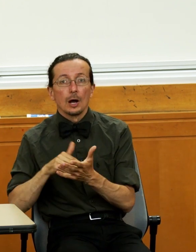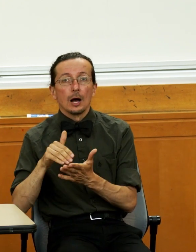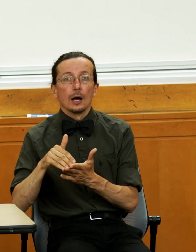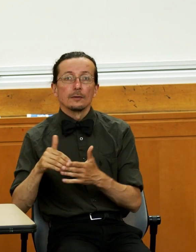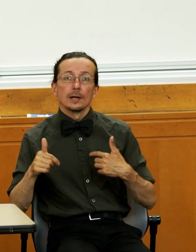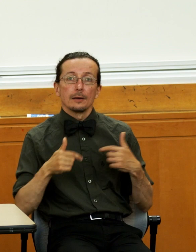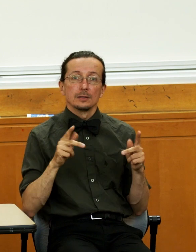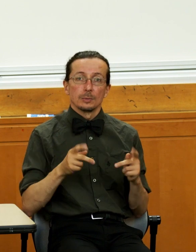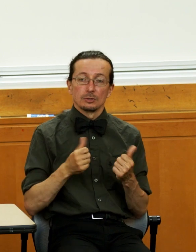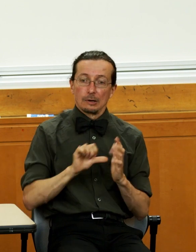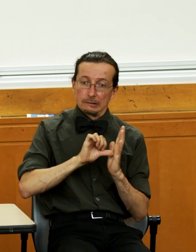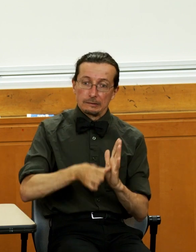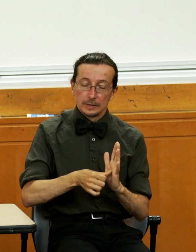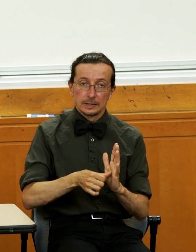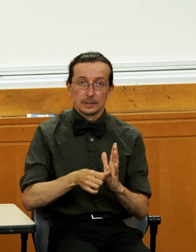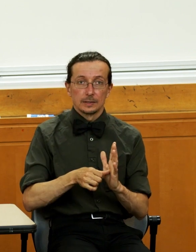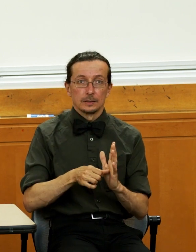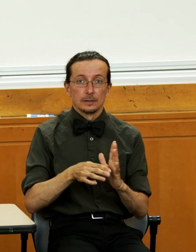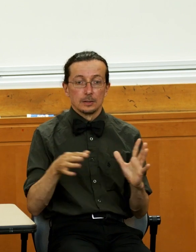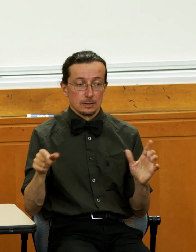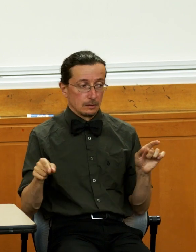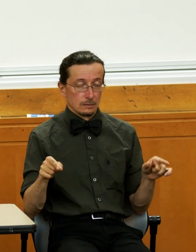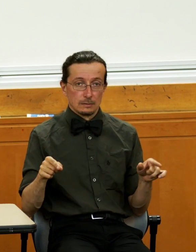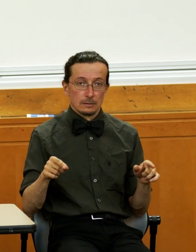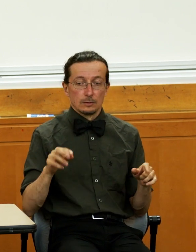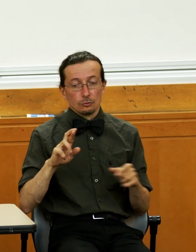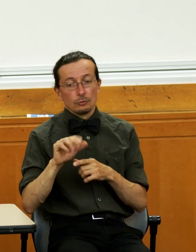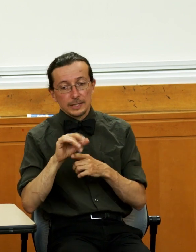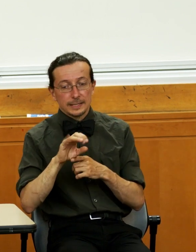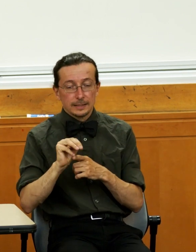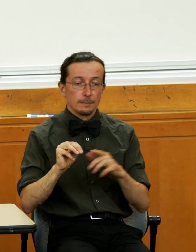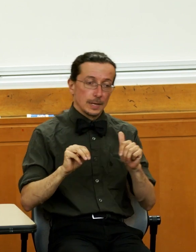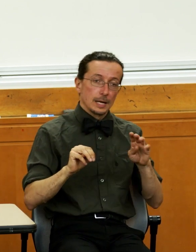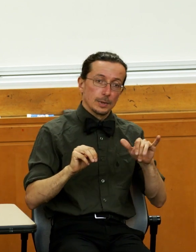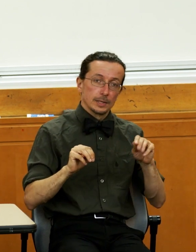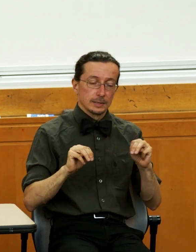trying to emphasize the relationship between racism and ableism and trying to push for a